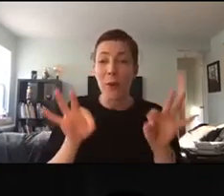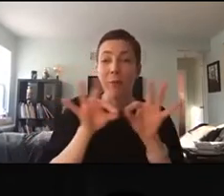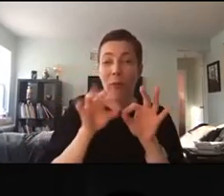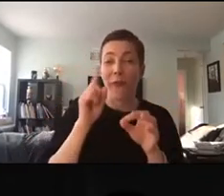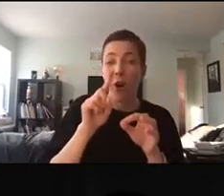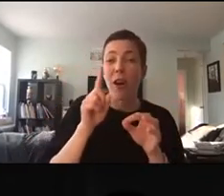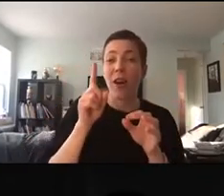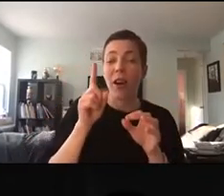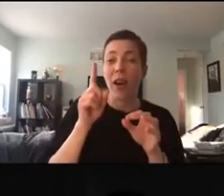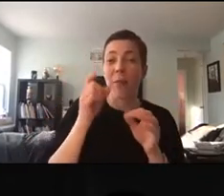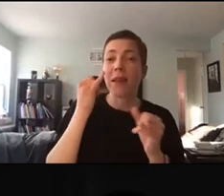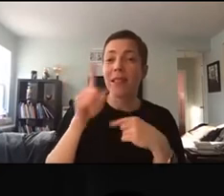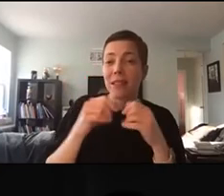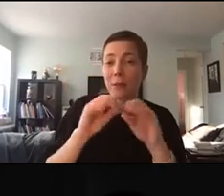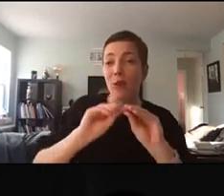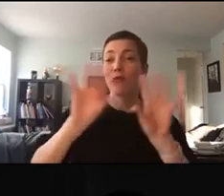terms of ideas of how, about transparency